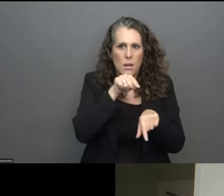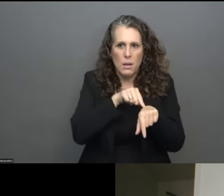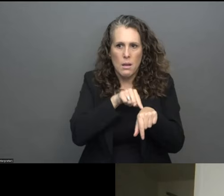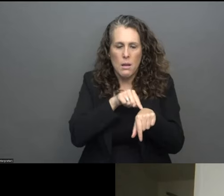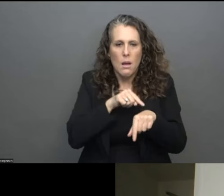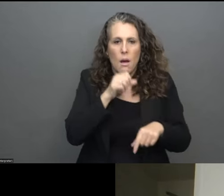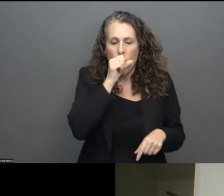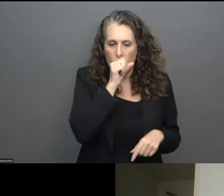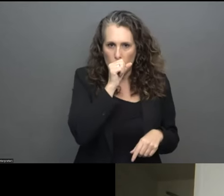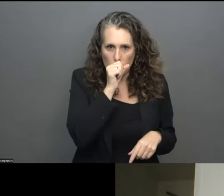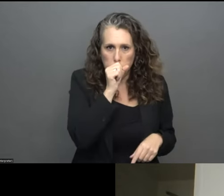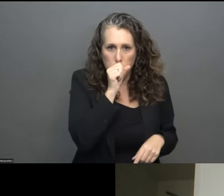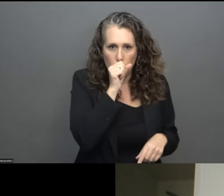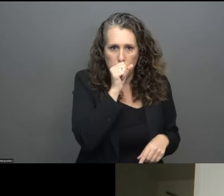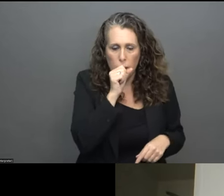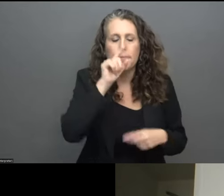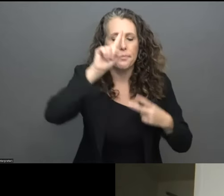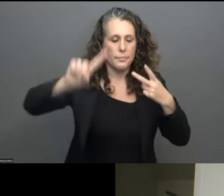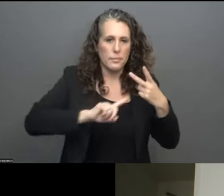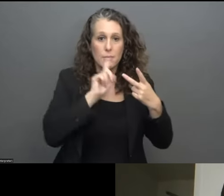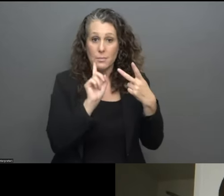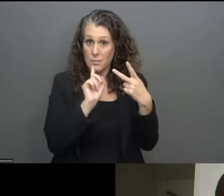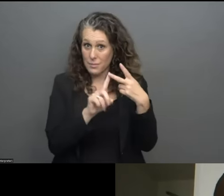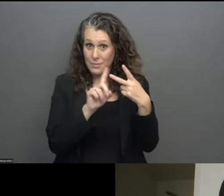Number three, number, number two, that even as we're speaking right now.